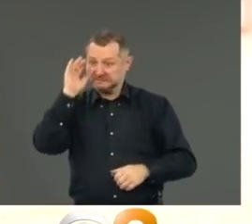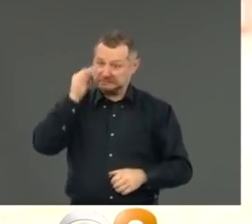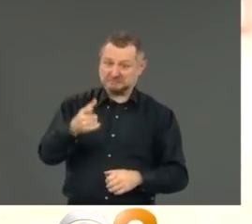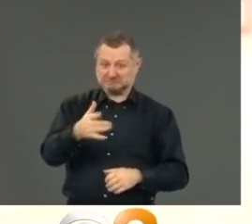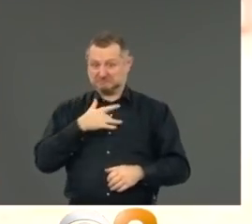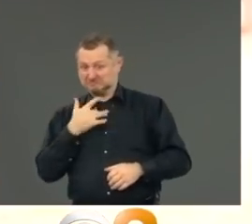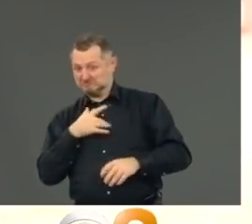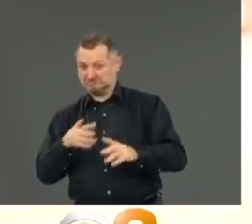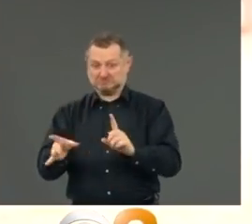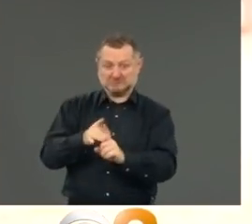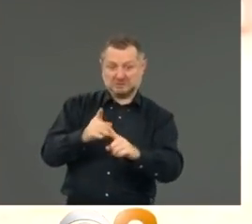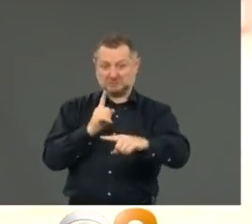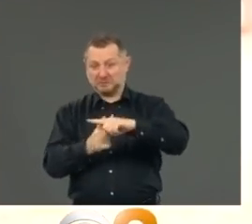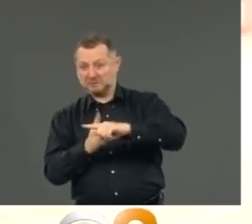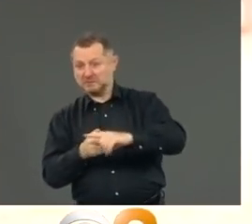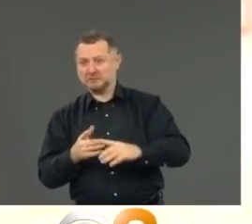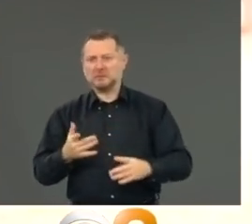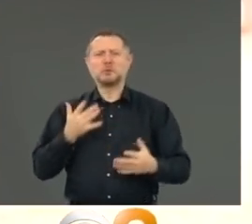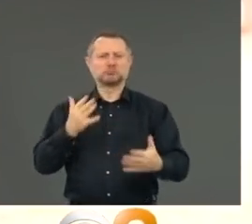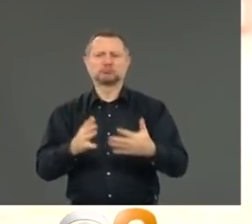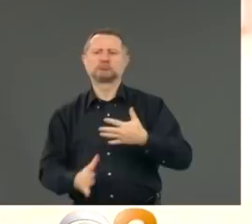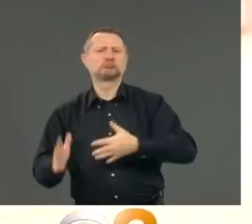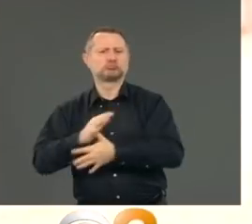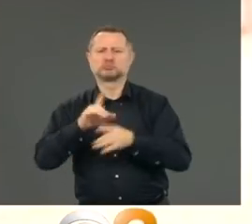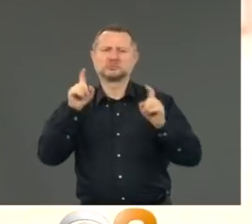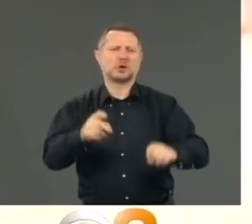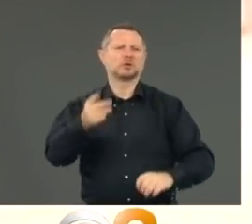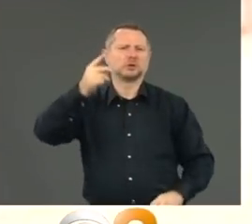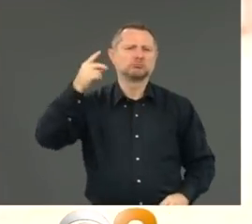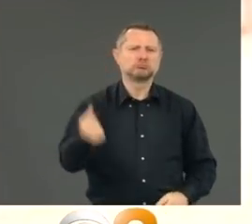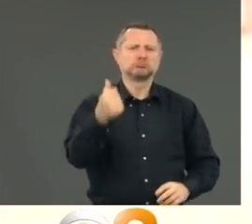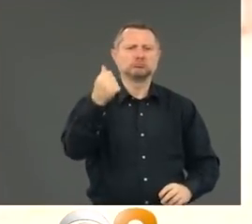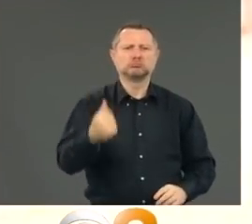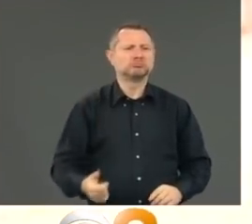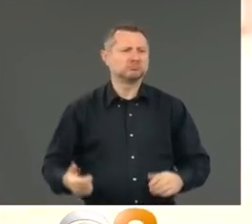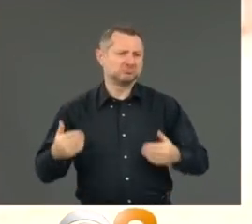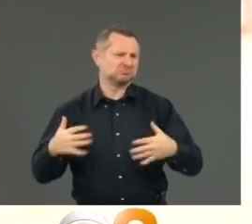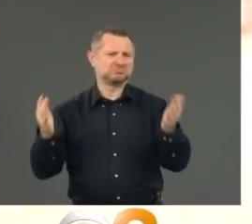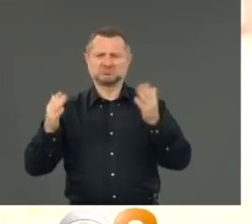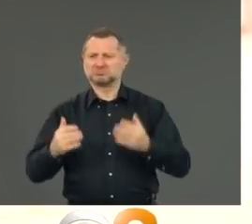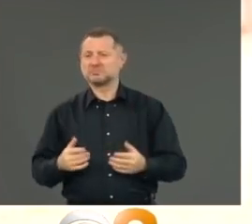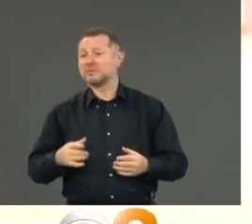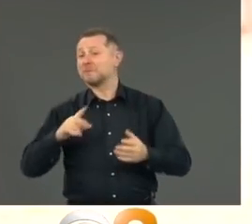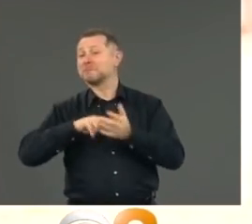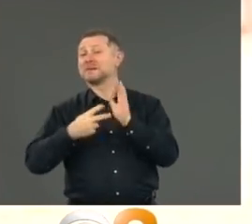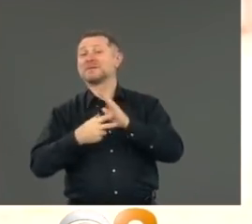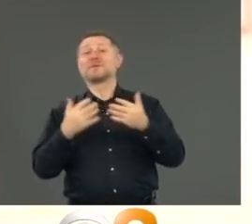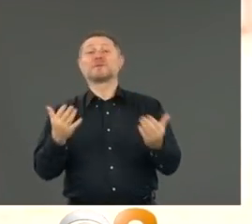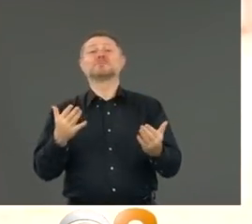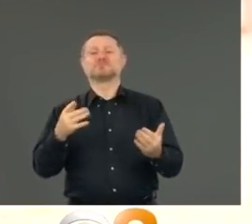THAT'S WHY I KEEP ENCOURAGING PEOPLE TO COME OUT. YES, THERE IS PRIORITIZATION. FI THINK